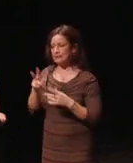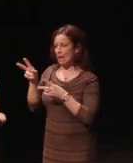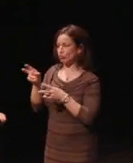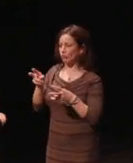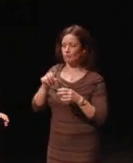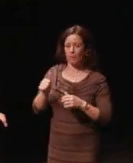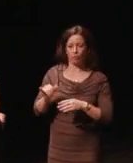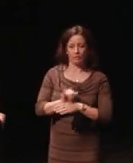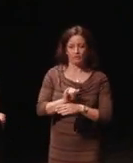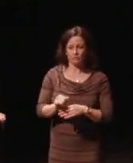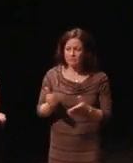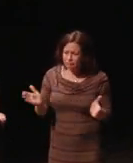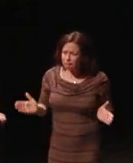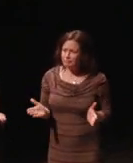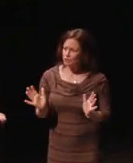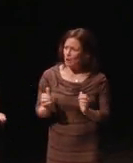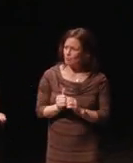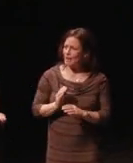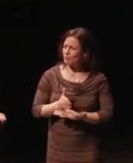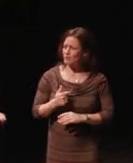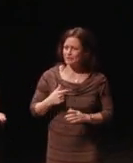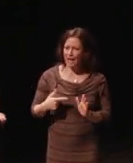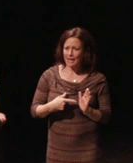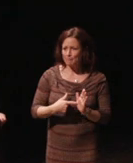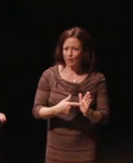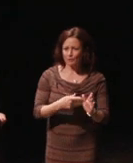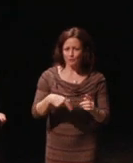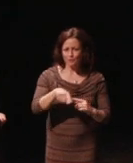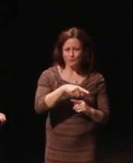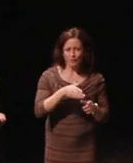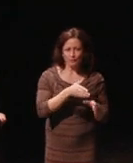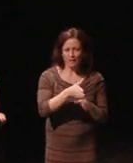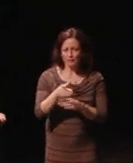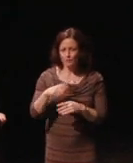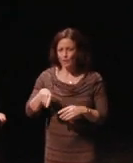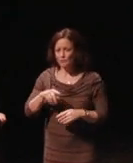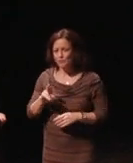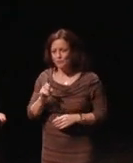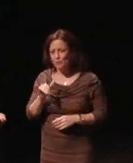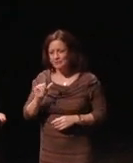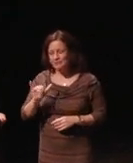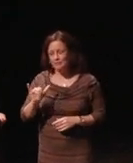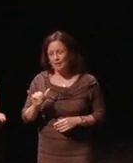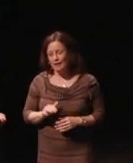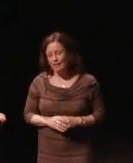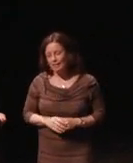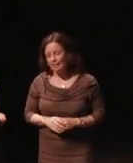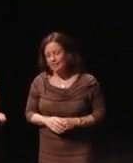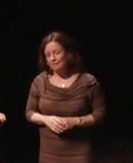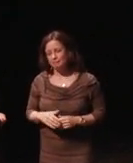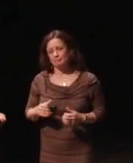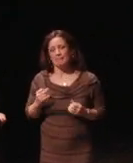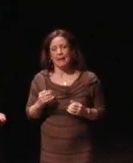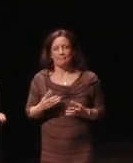Please chat me afterwards like who played interaction some of those resources. There's a lot of stuff you can do very easily. They'll make a huge difference to